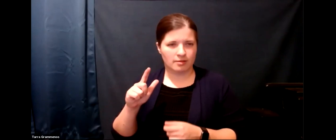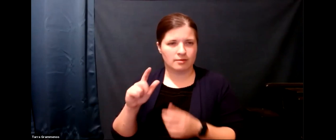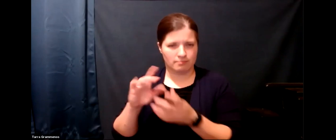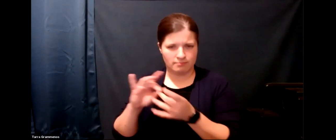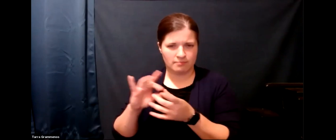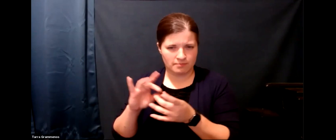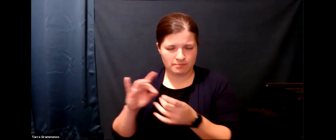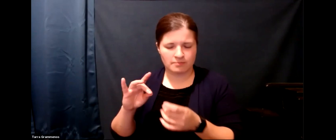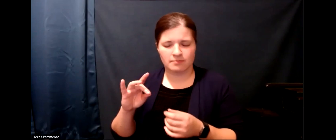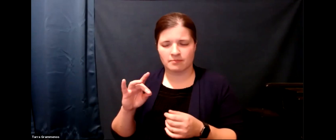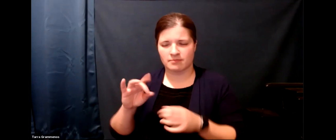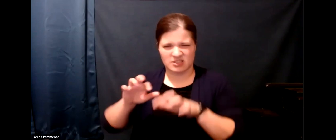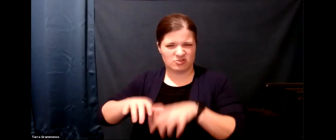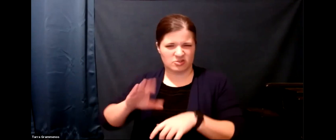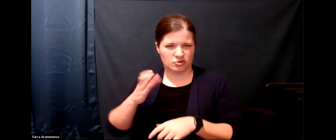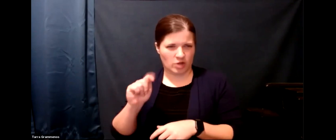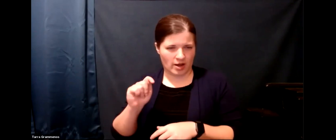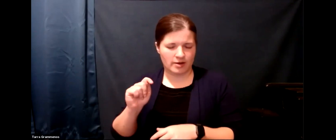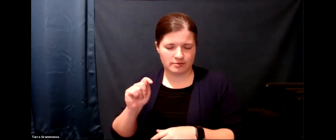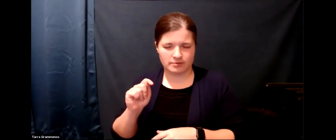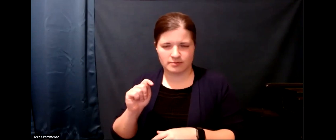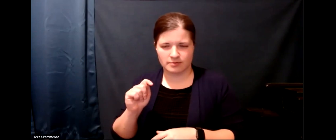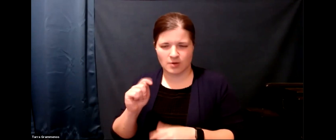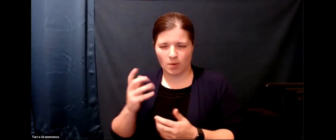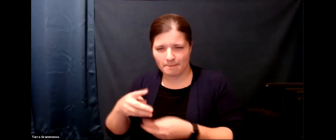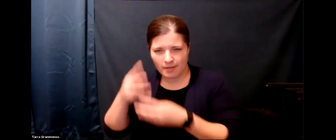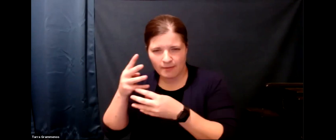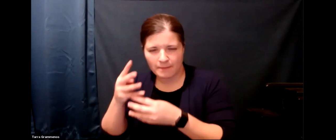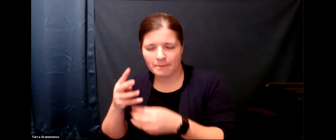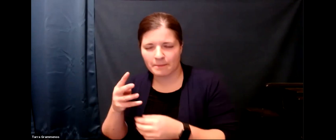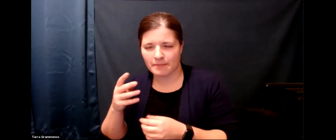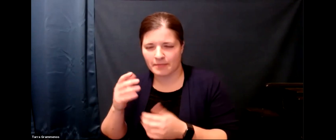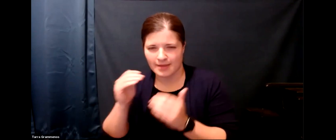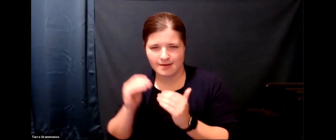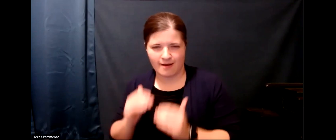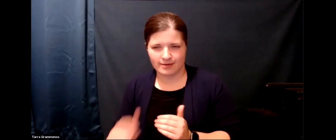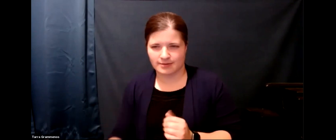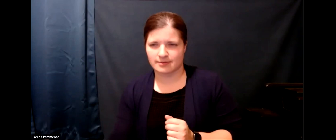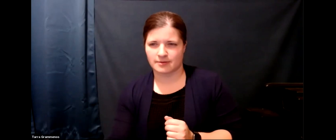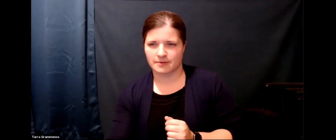Which I'll talk to -- I just want to pull up the next screen here.